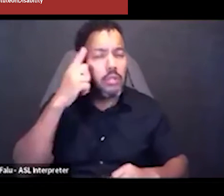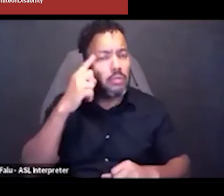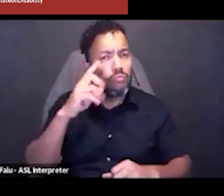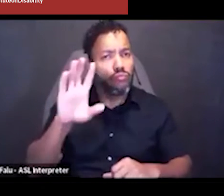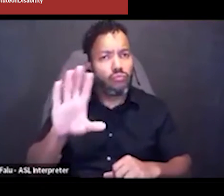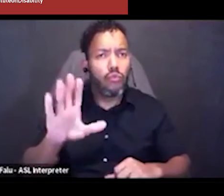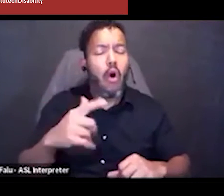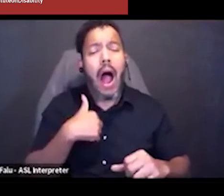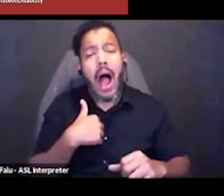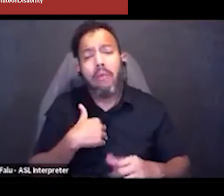whatever.